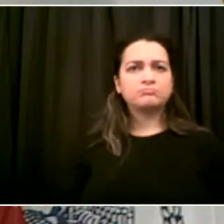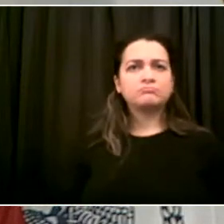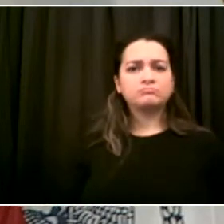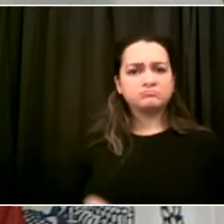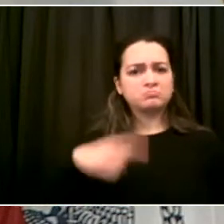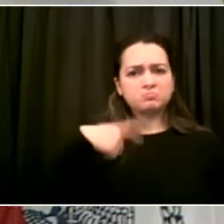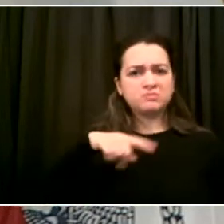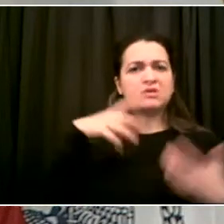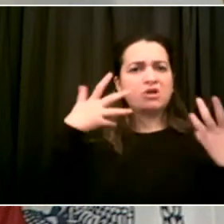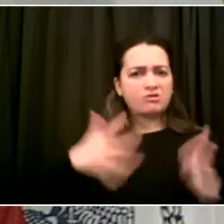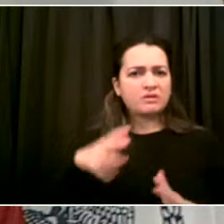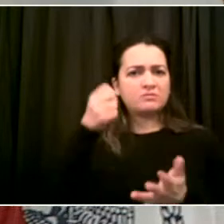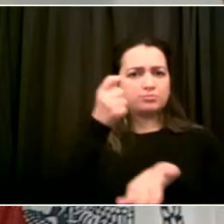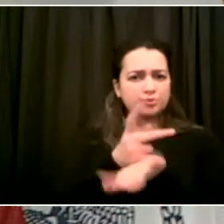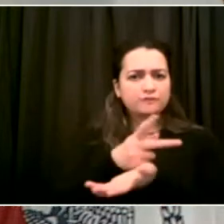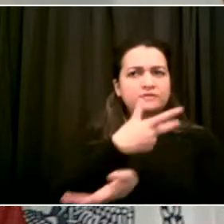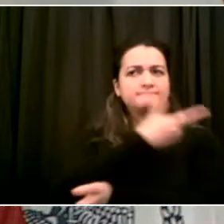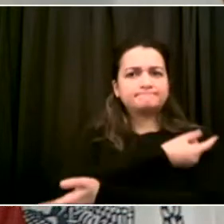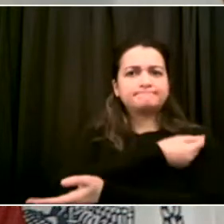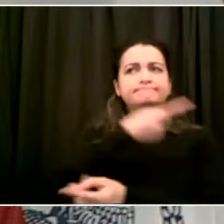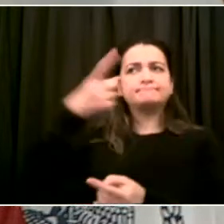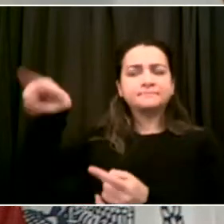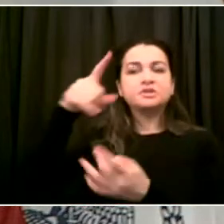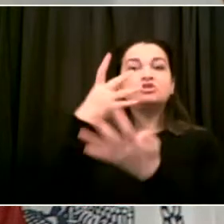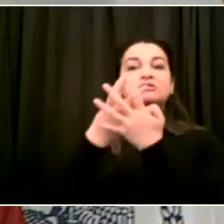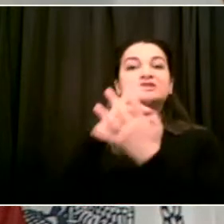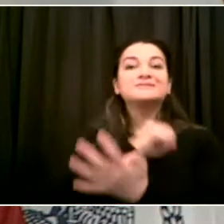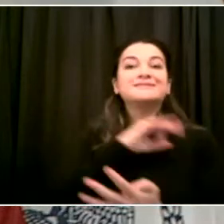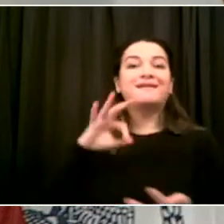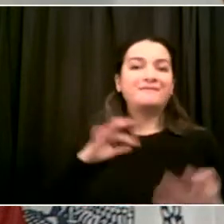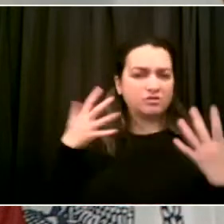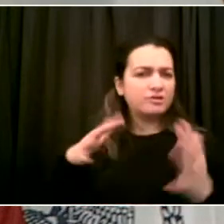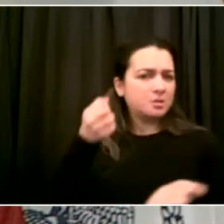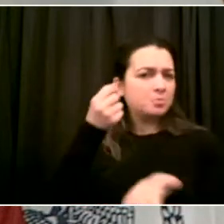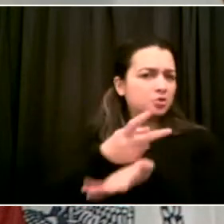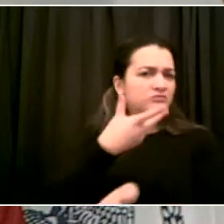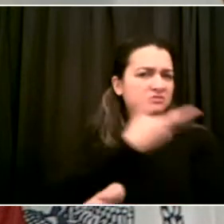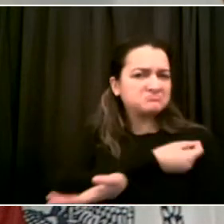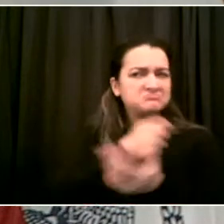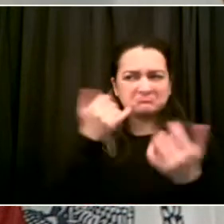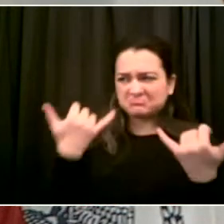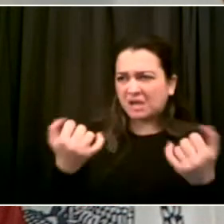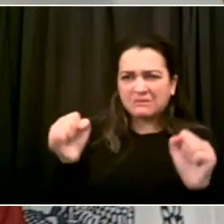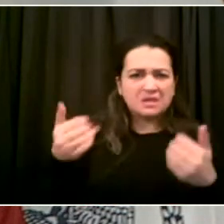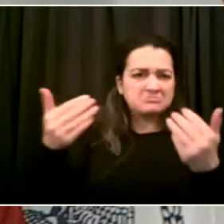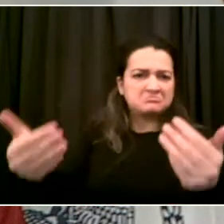NOT TO BE VACCINATED SO WE ARE FULLY AUTHORIZED TO DO OFFICERS AND CERTAIN INMATES BBT UNOT ALL L INMATES IS S HTE E